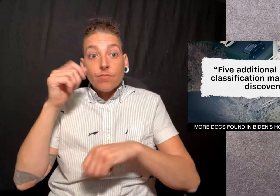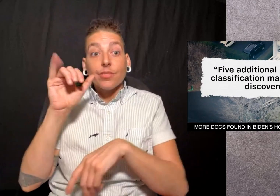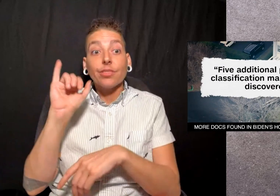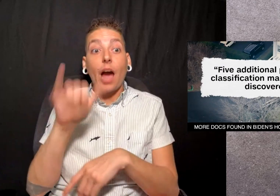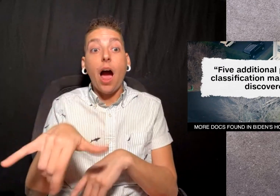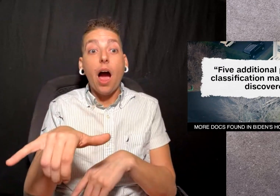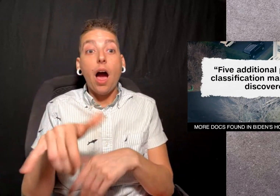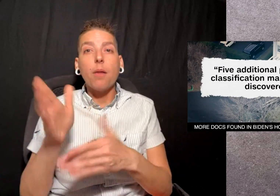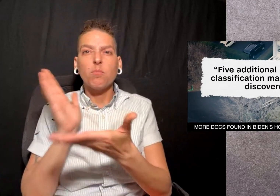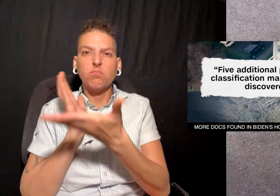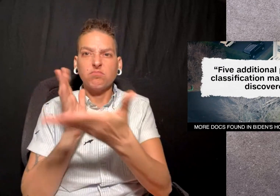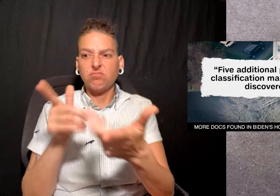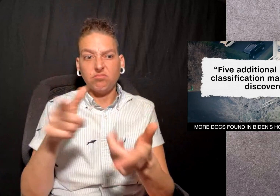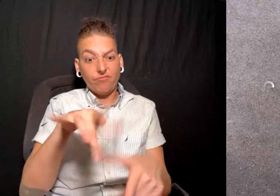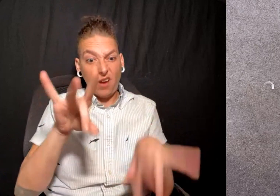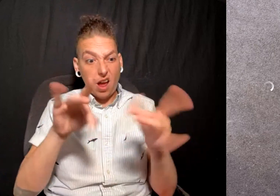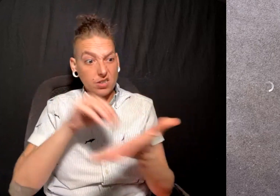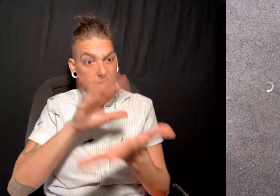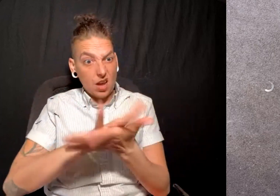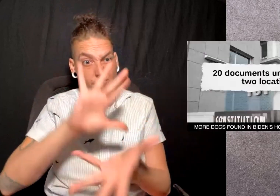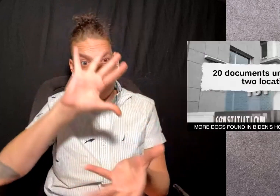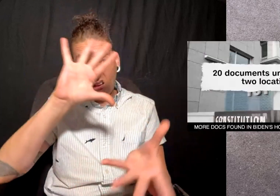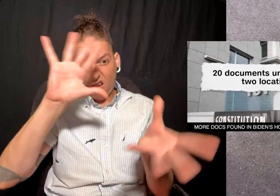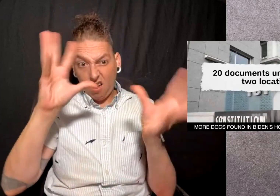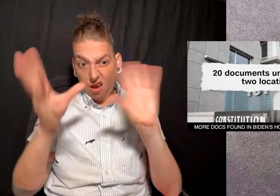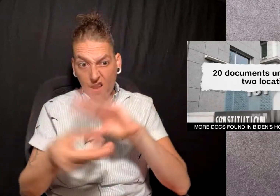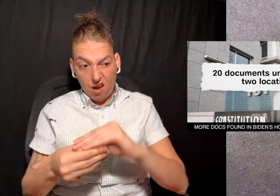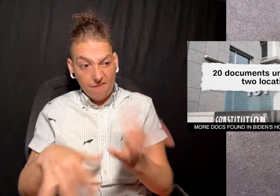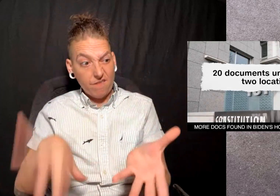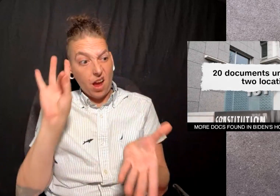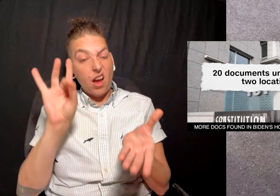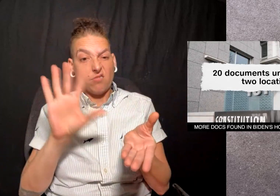that brings the total number of discovered documents to 20